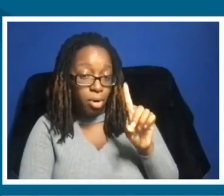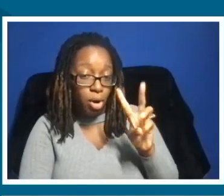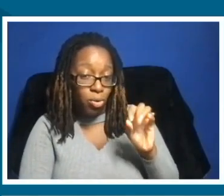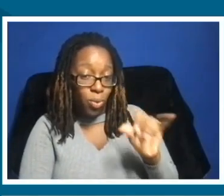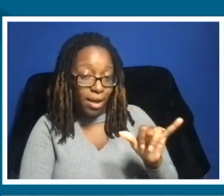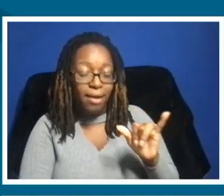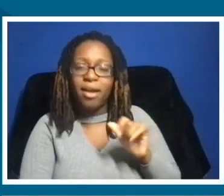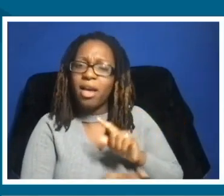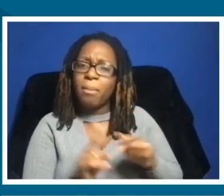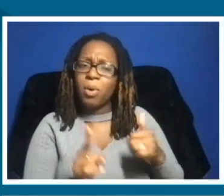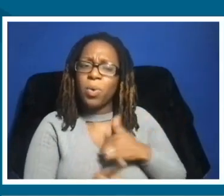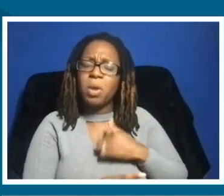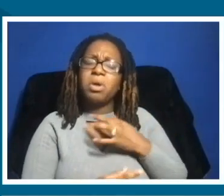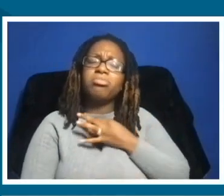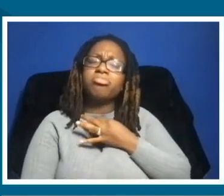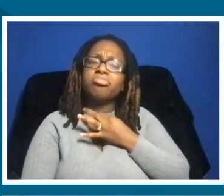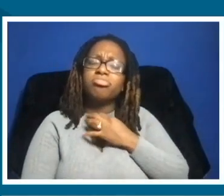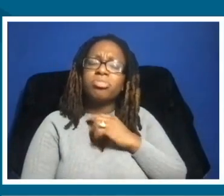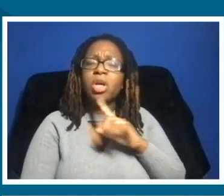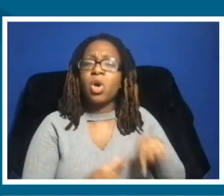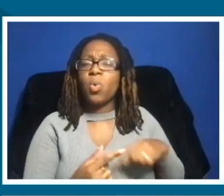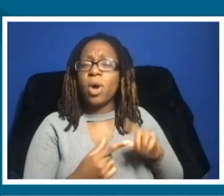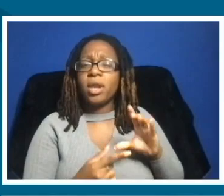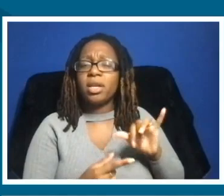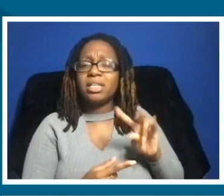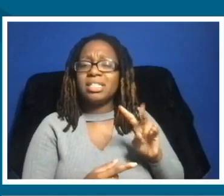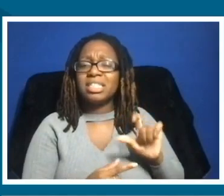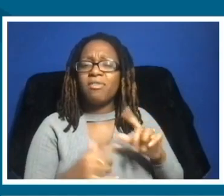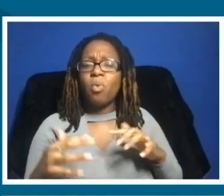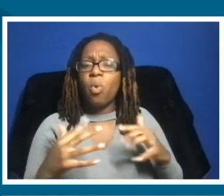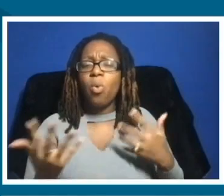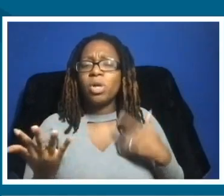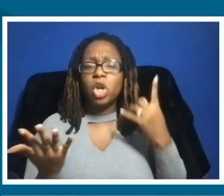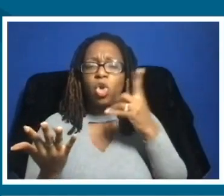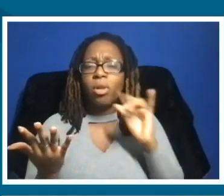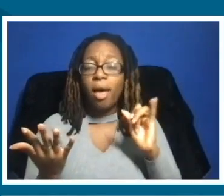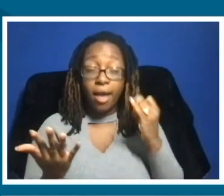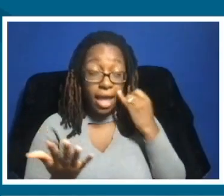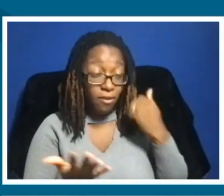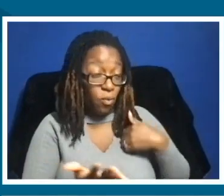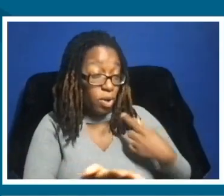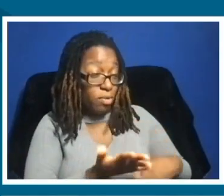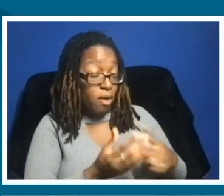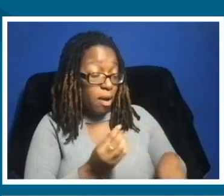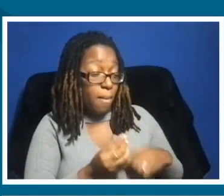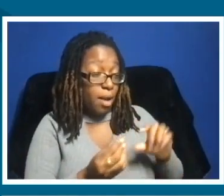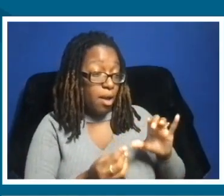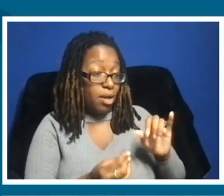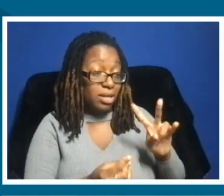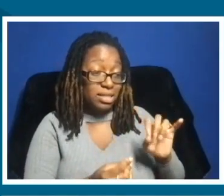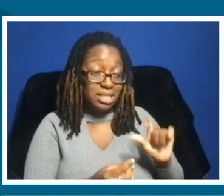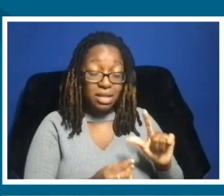this place look like during the civil war you know if we're talking about the civil war